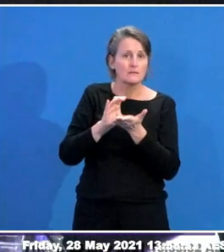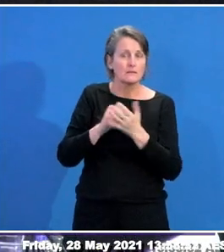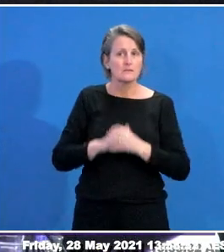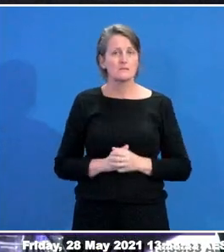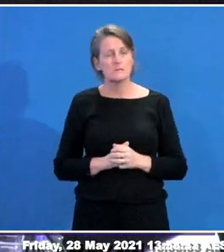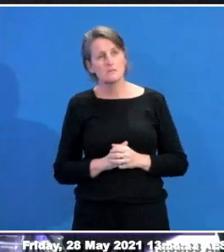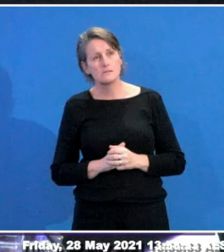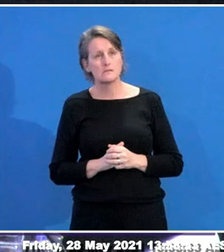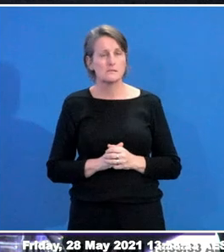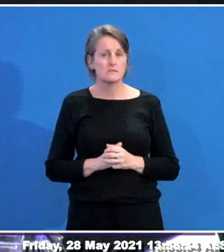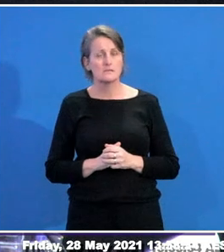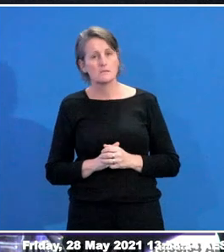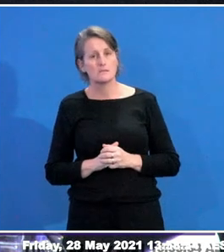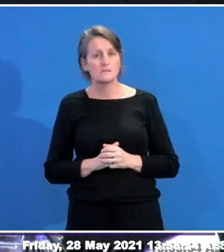MR McNAUGHTON: Probably depends on the situation.